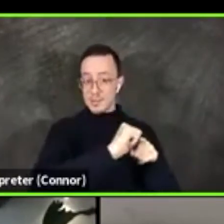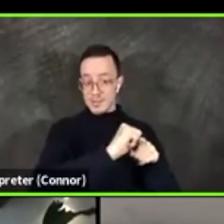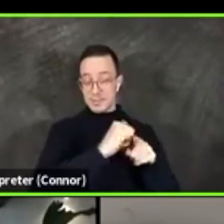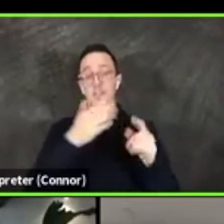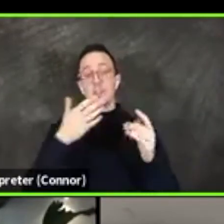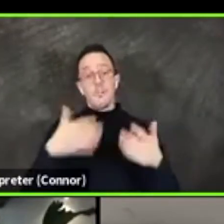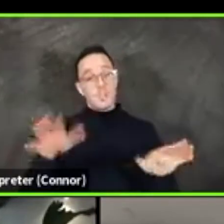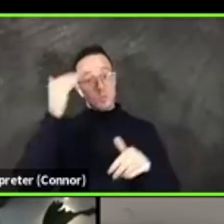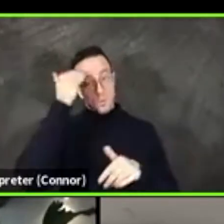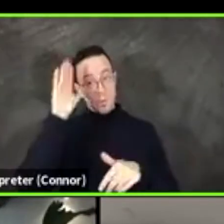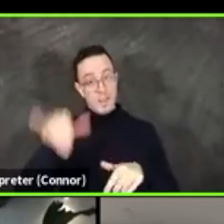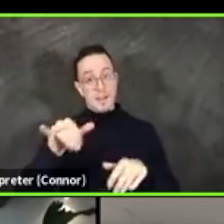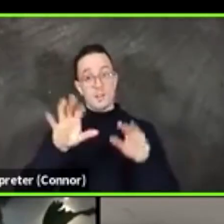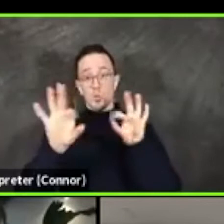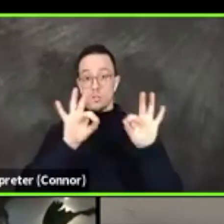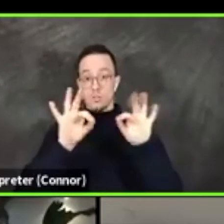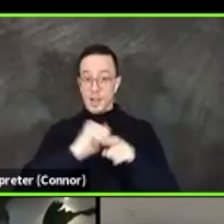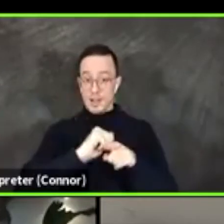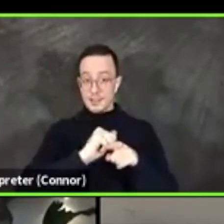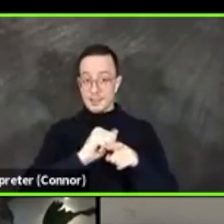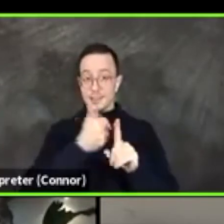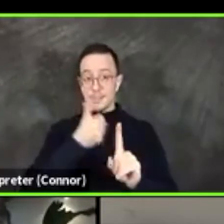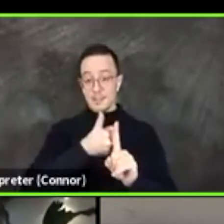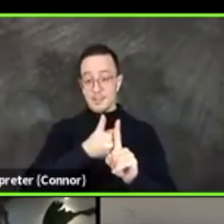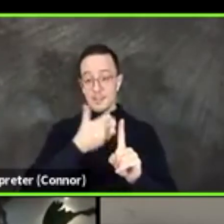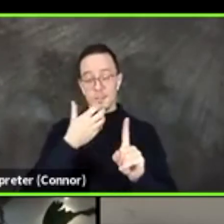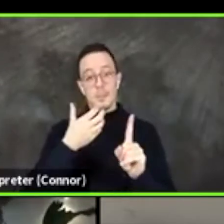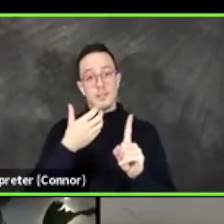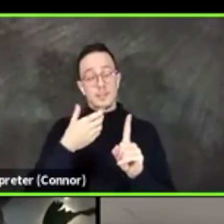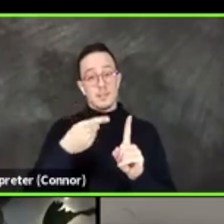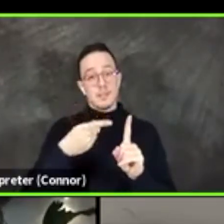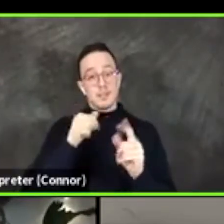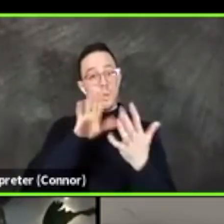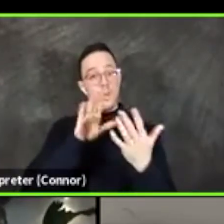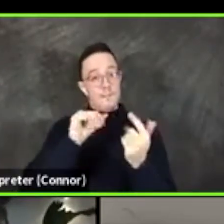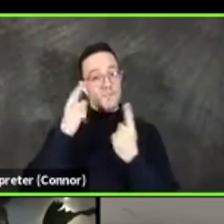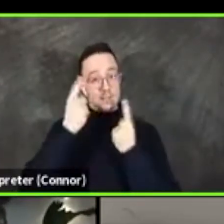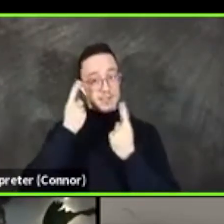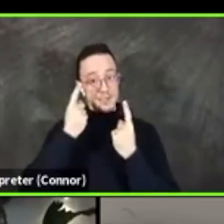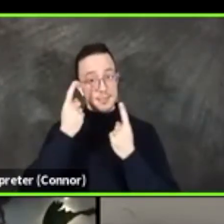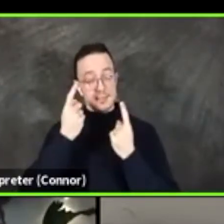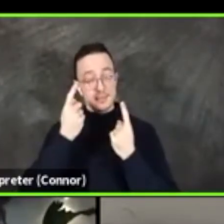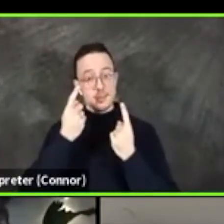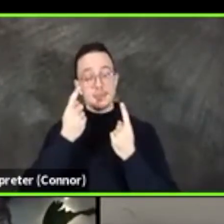IN -- IN AND OF ITSELF -- IT IS A --IS A WAY OF THINKING THAT IS COLONIAL.